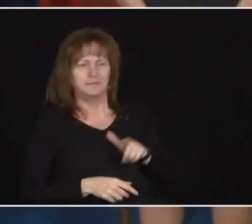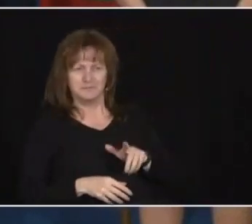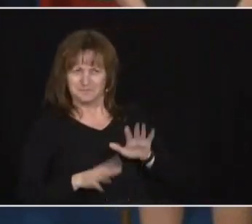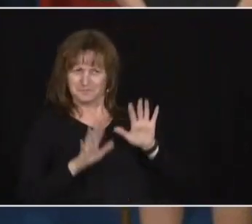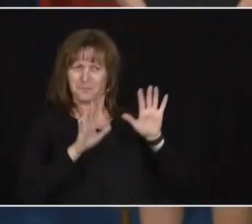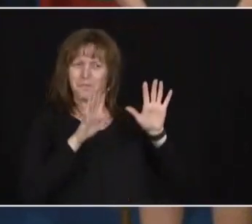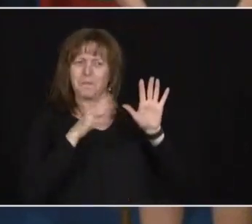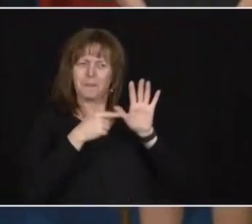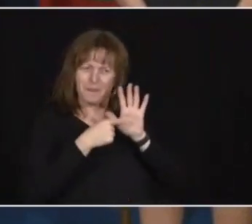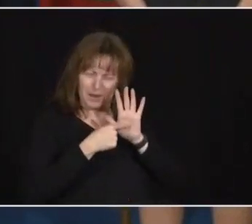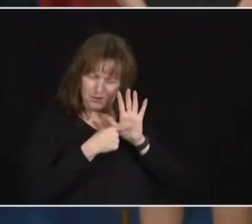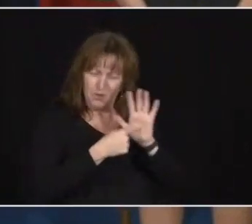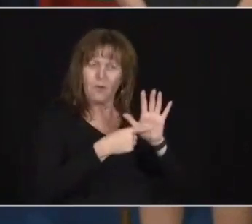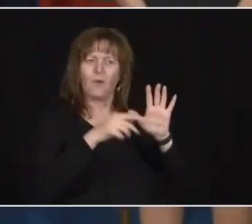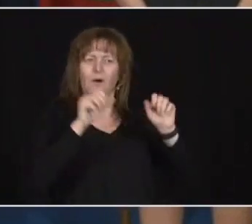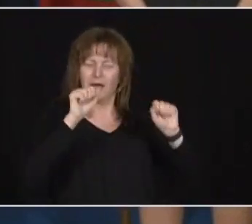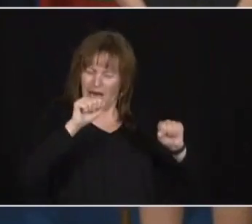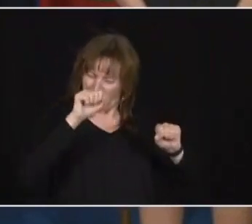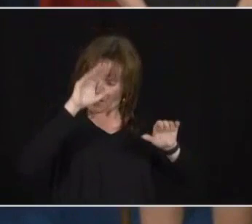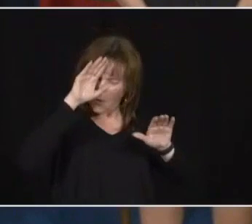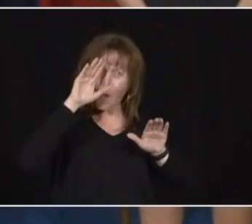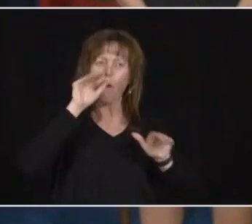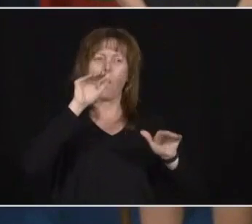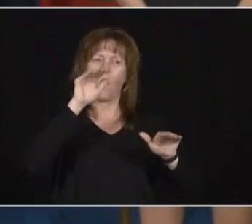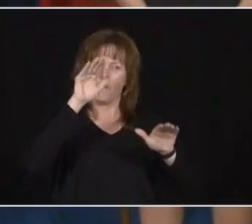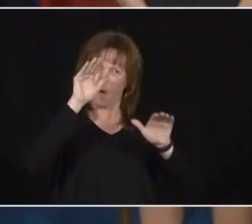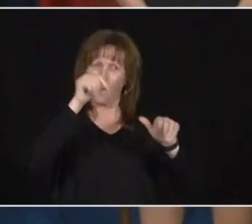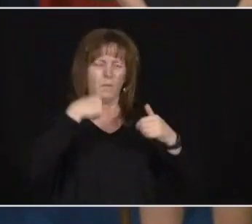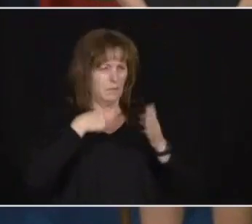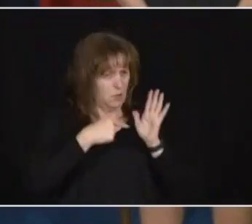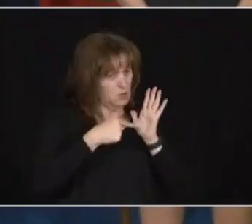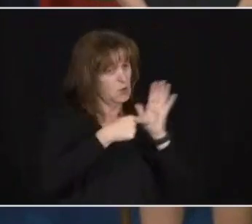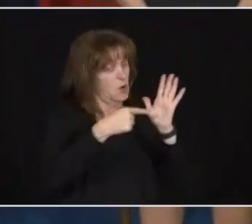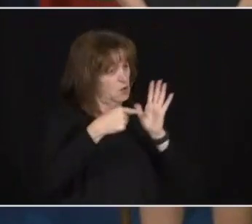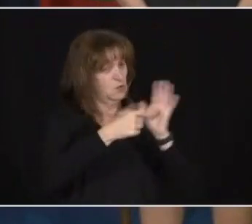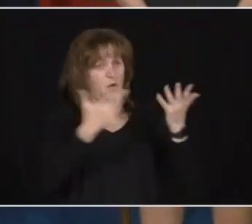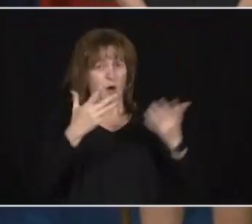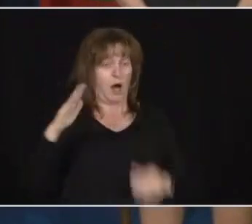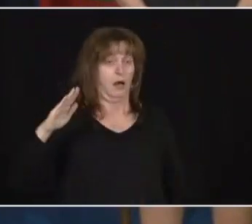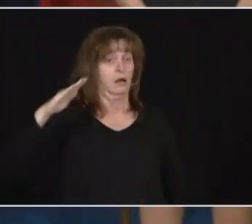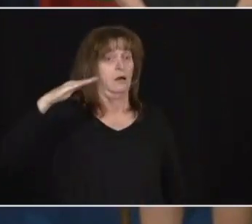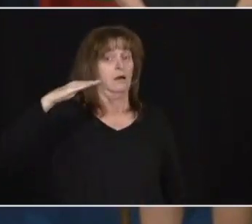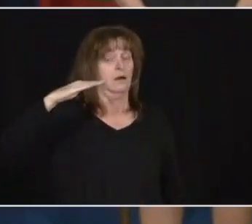is the numbers and the trend go down to the exception of a couple of days